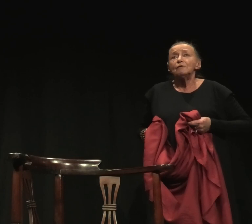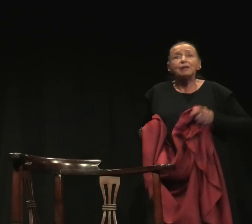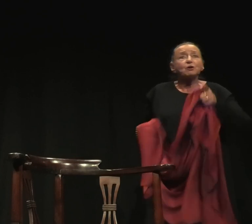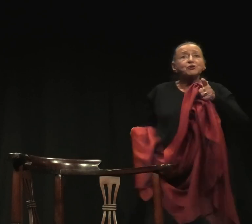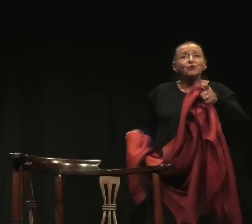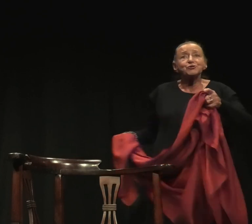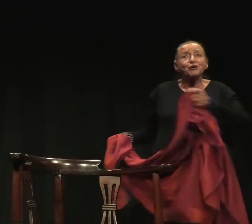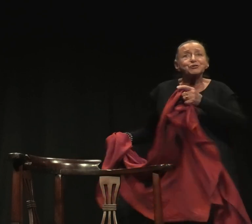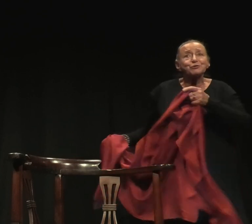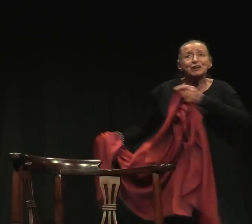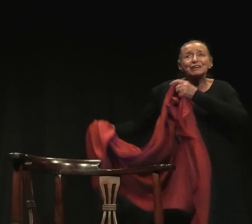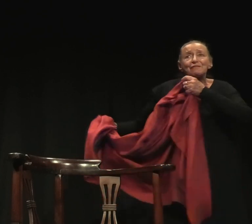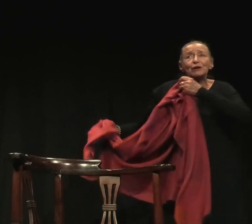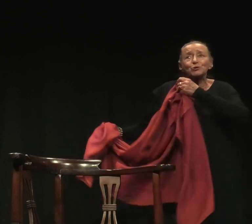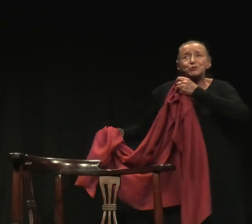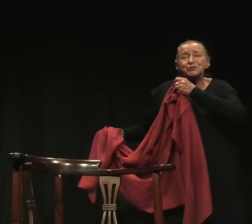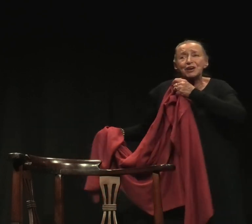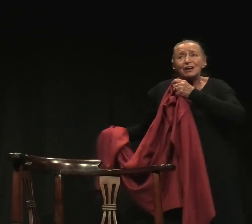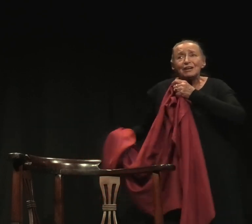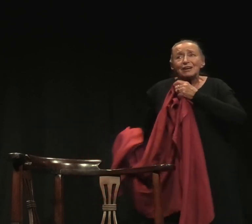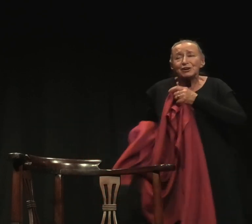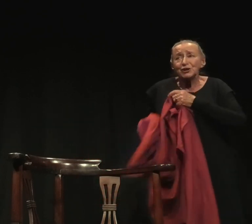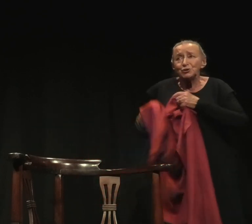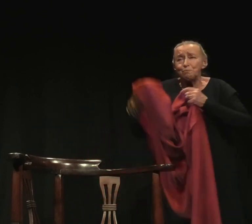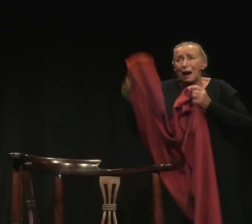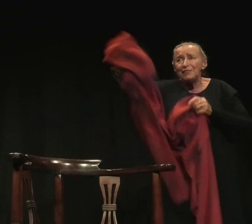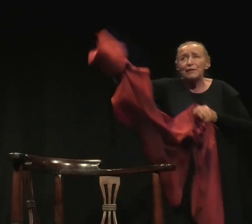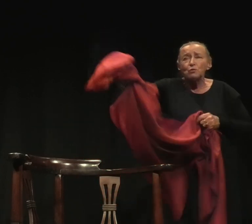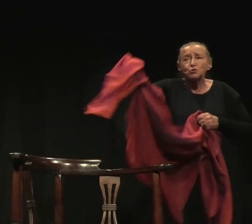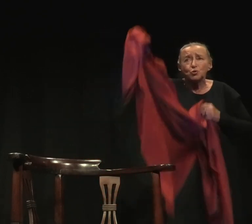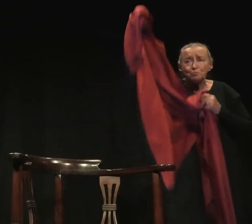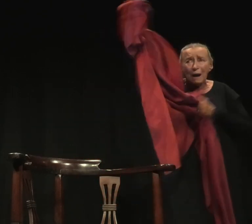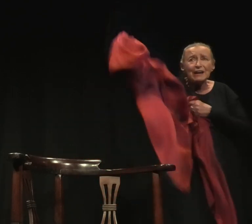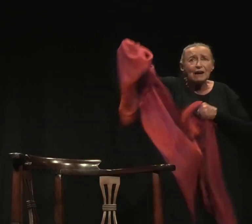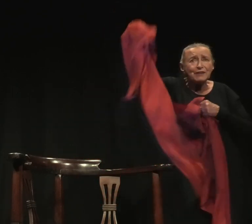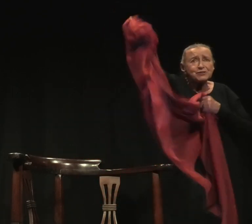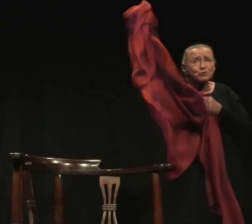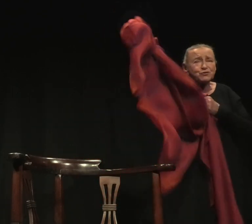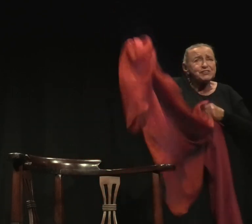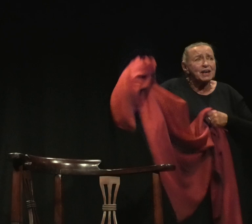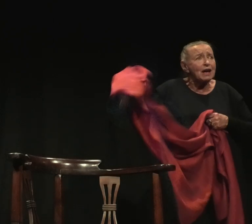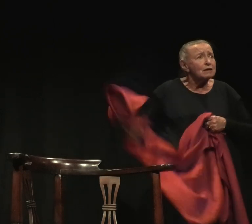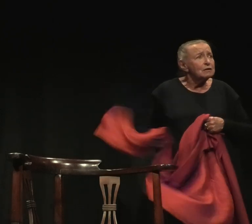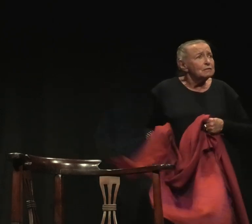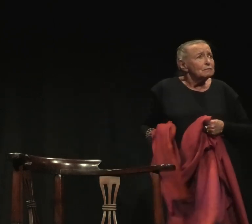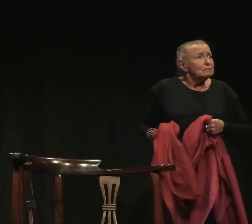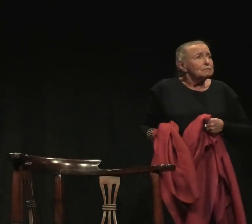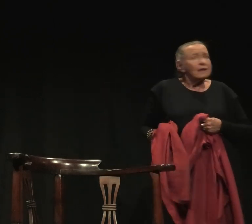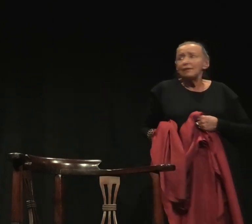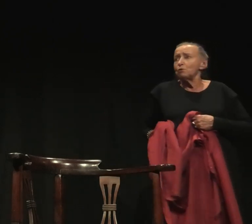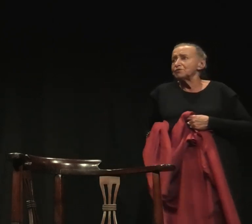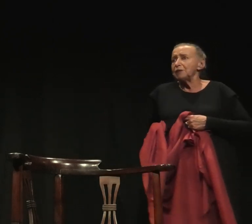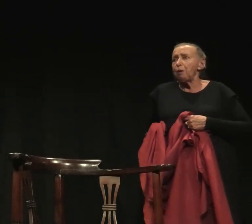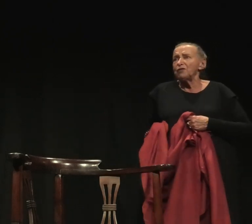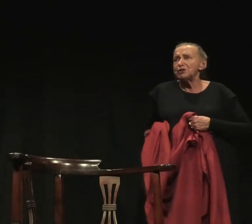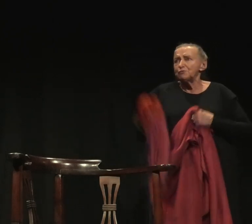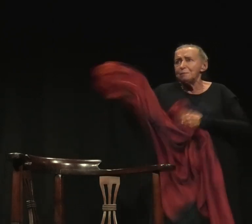But Robak pulled a pistol from his sleeve and exclaimed: "Shoot, young Tadeusz! Be brave!" Tadeusz grabbed the gun,